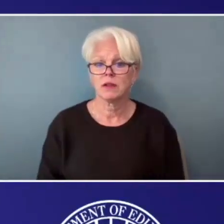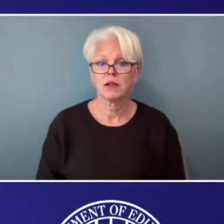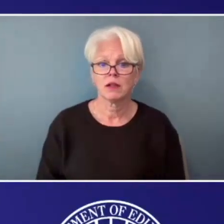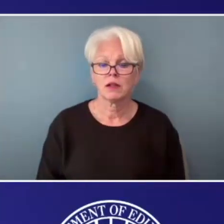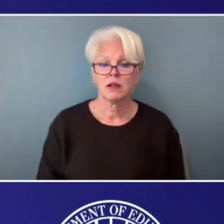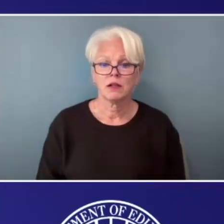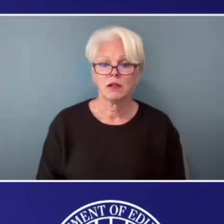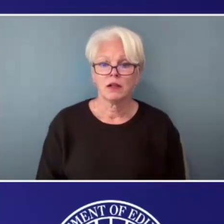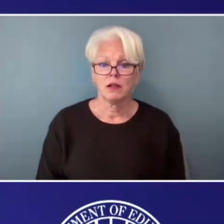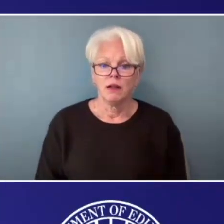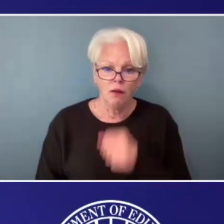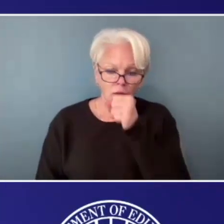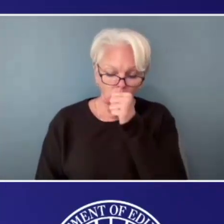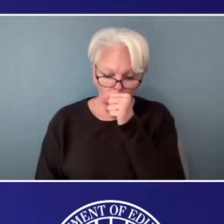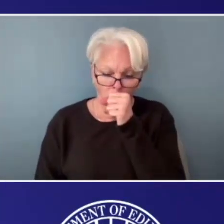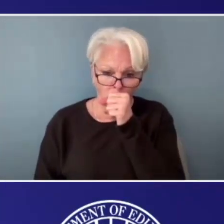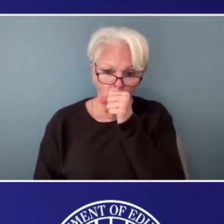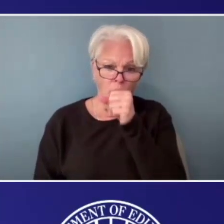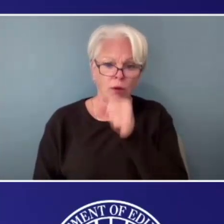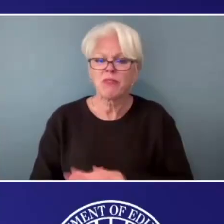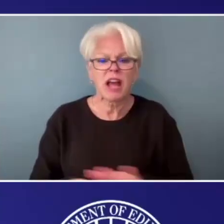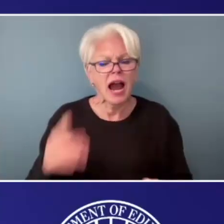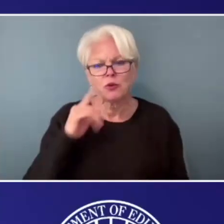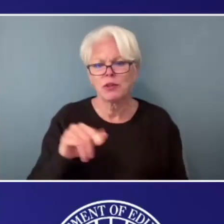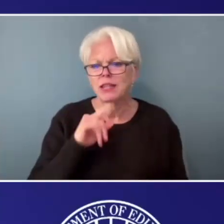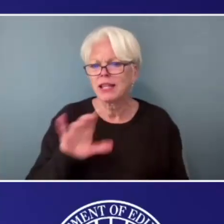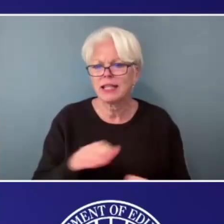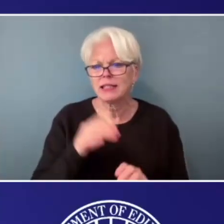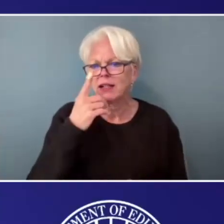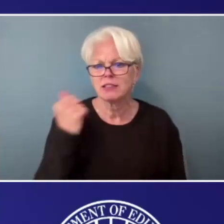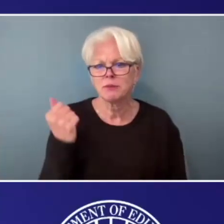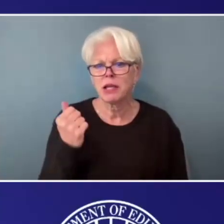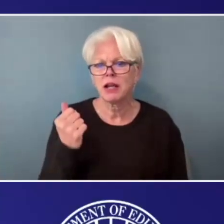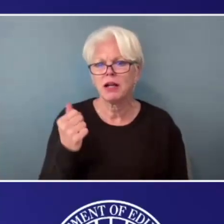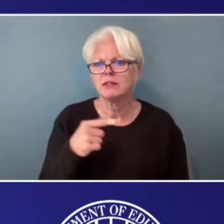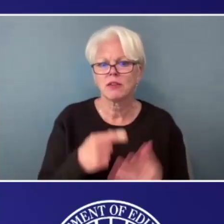I don't think it, it does because of that. Those grandfather clauses don't